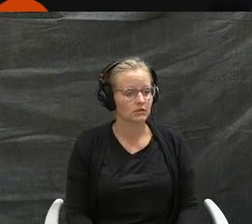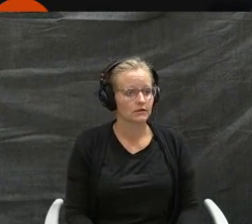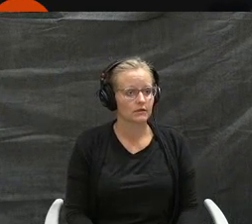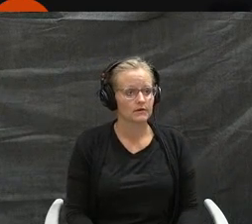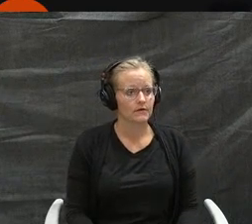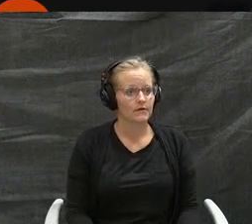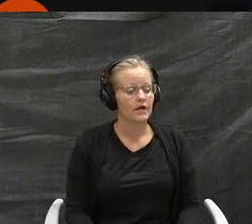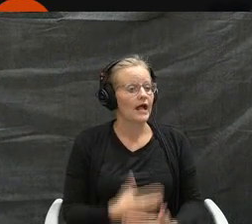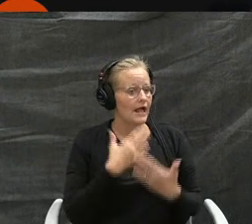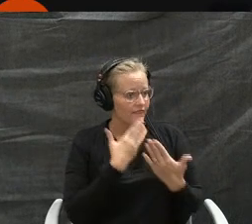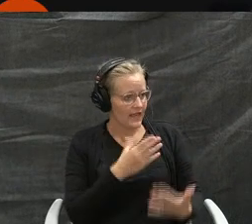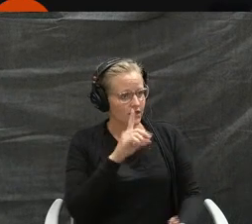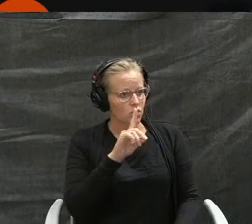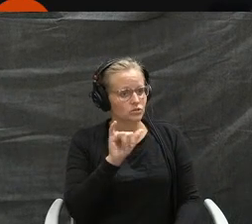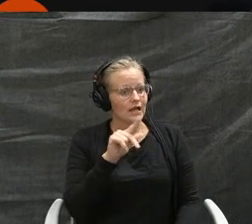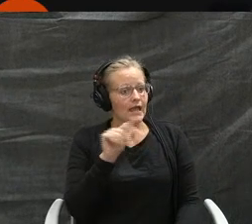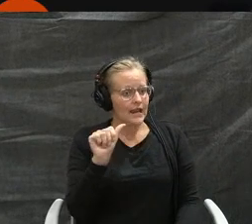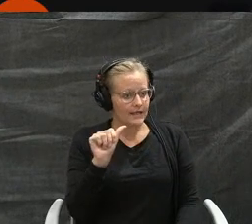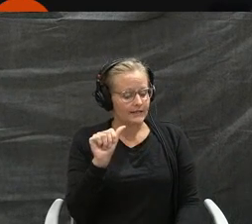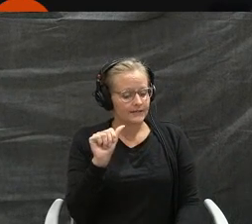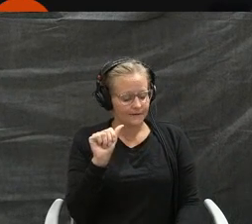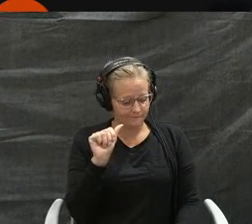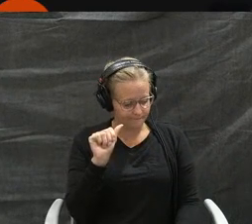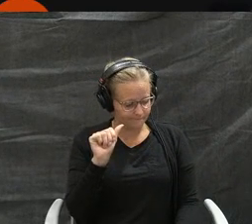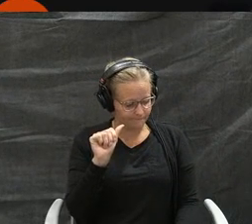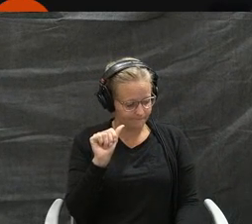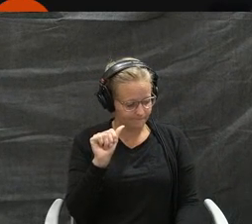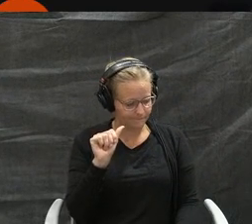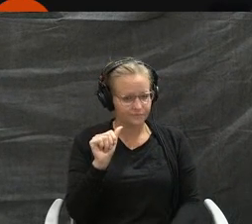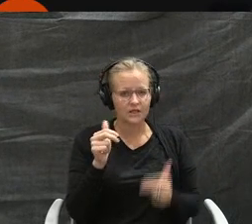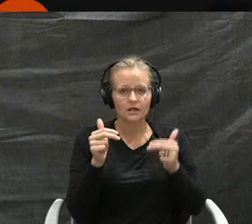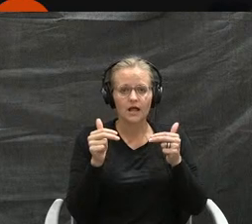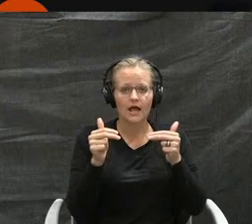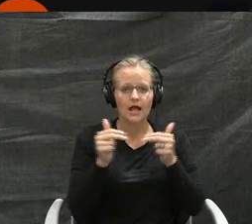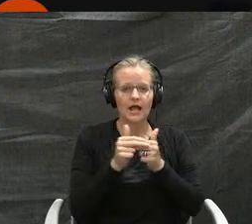Thank you Diana, and as this light switches to the next